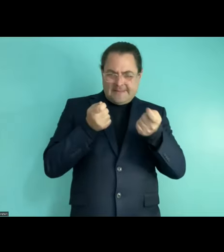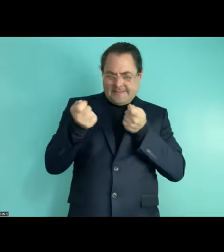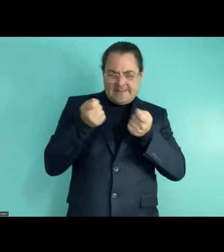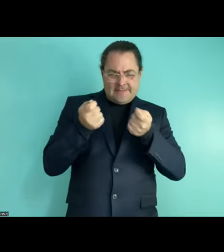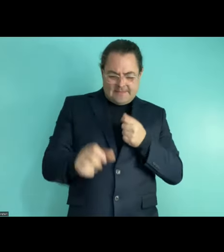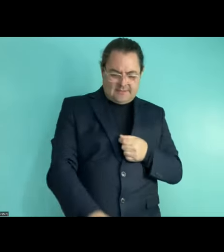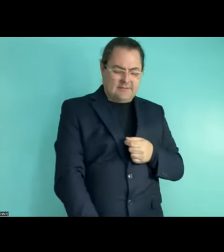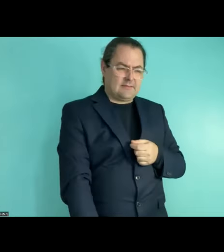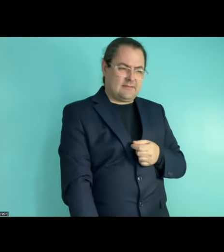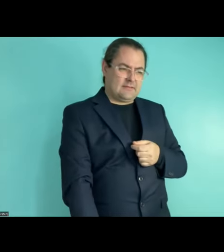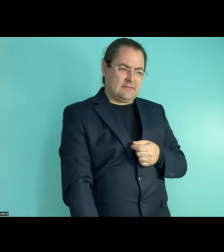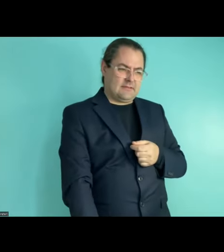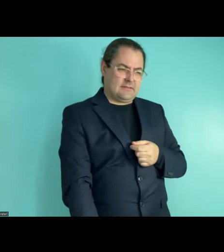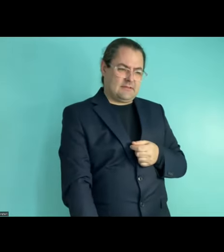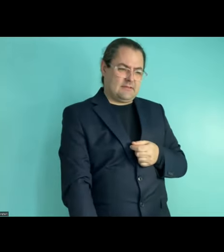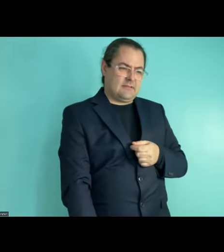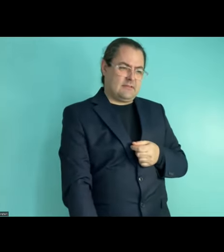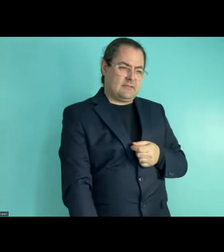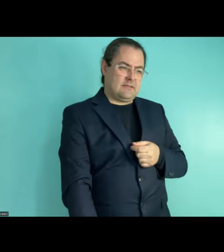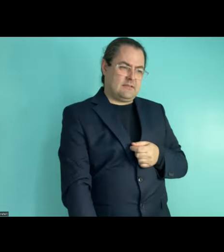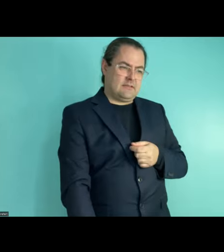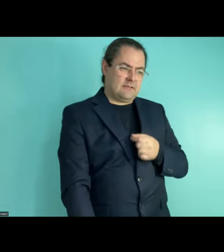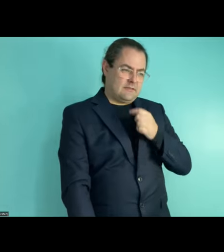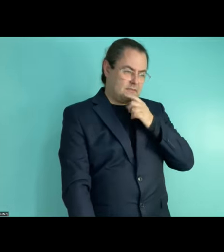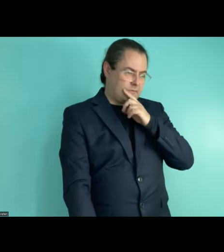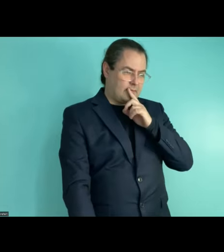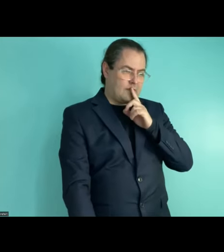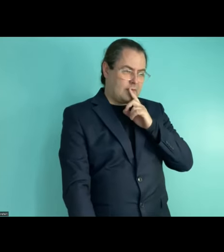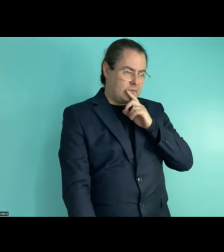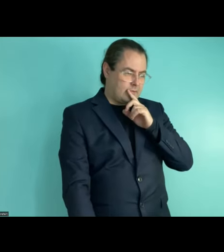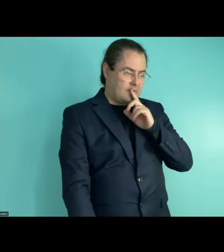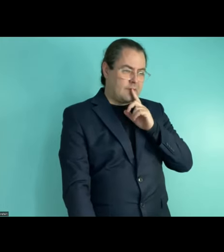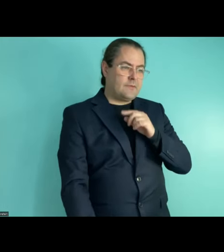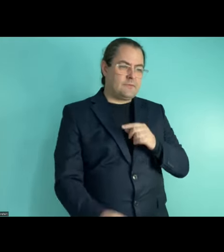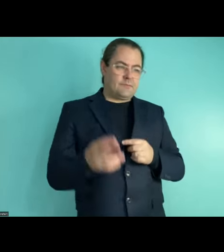for this work of the workshop we had three weeks ago and the conference today she really did the heavy lifting so thanks